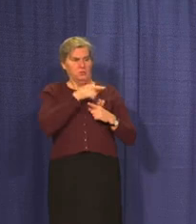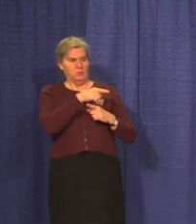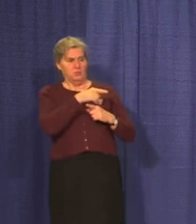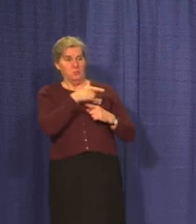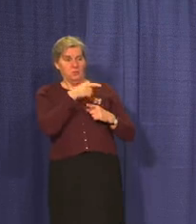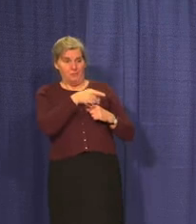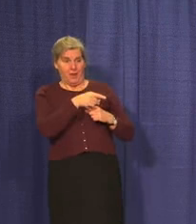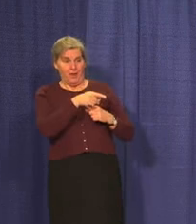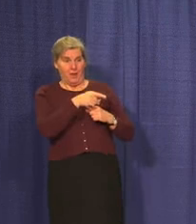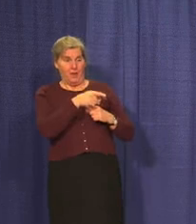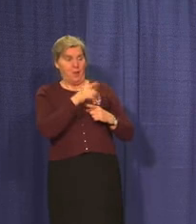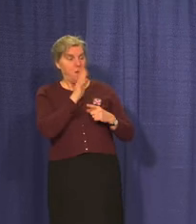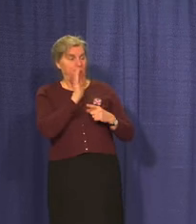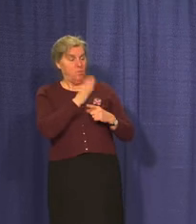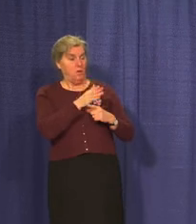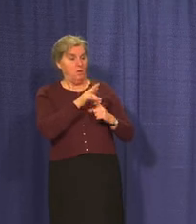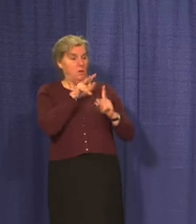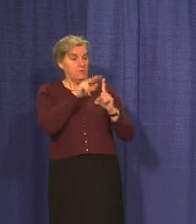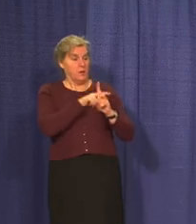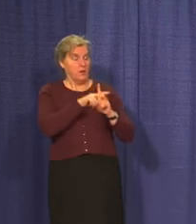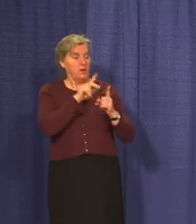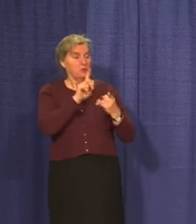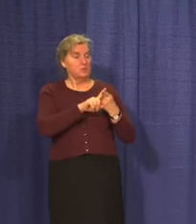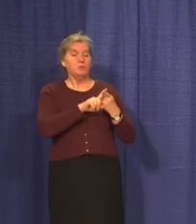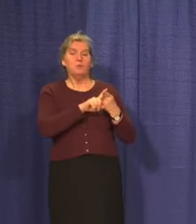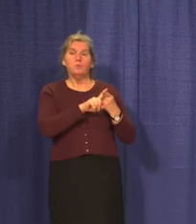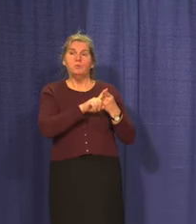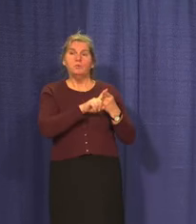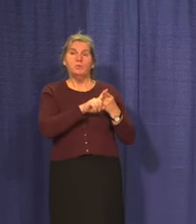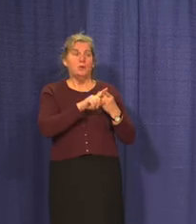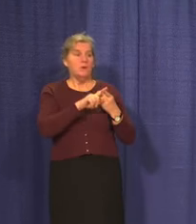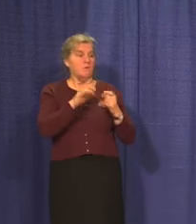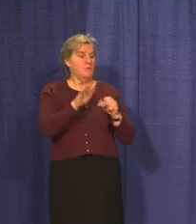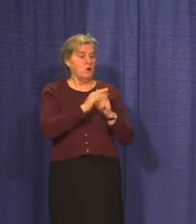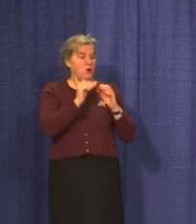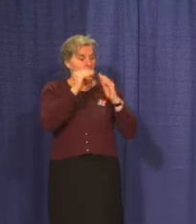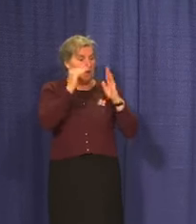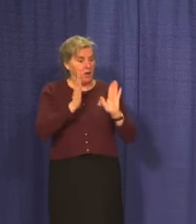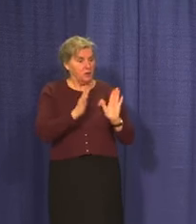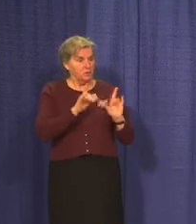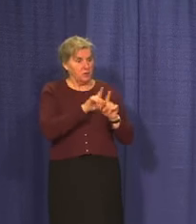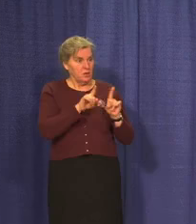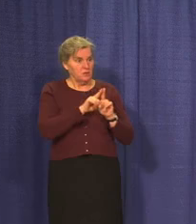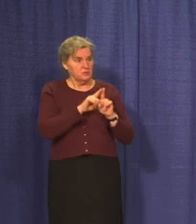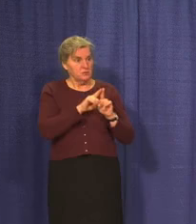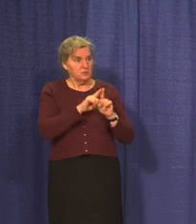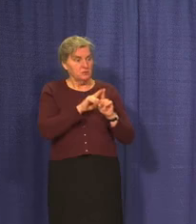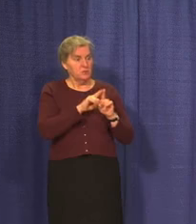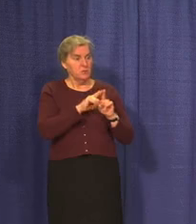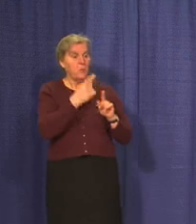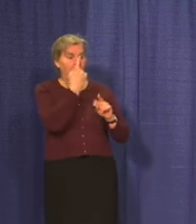DIRECTIVES BEING APPLIED TO THE WHOLE HOUSEHOLD VISITED BY THESE